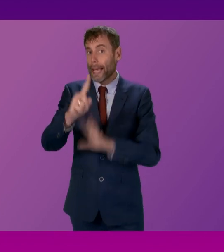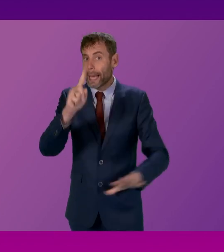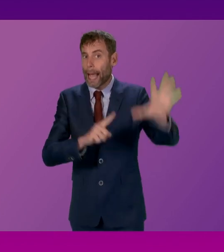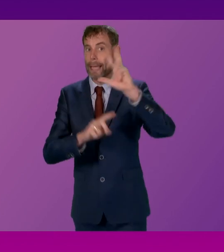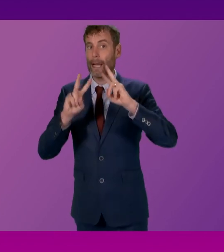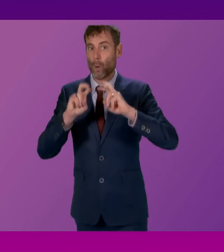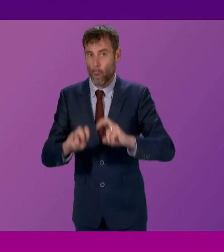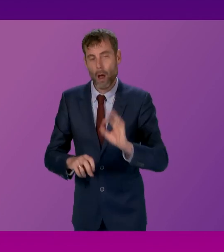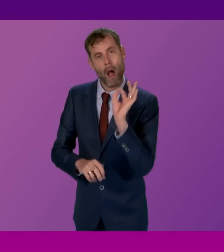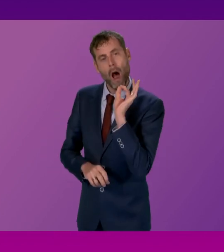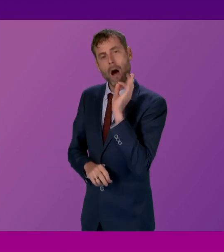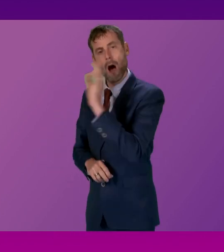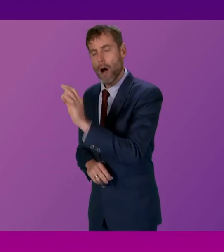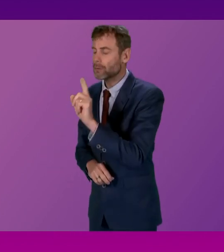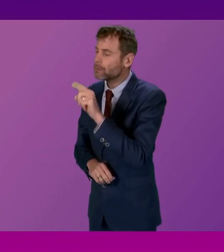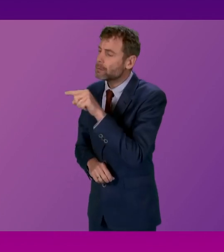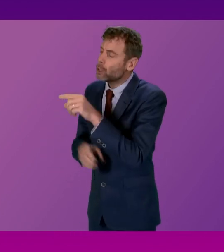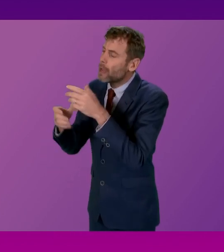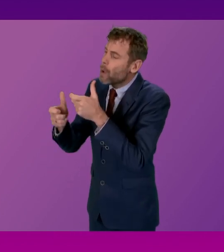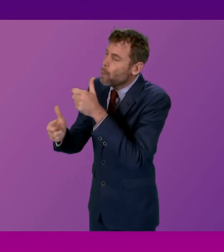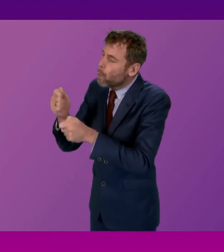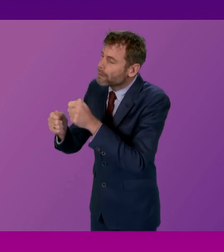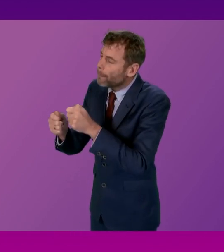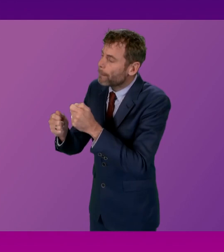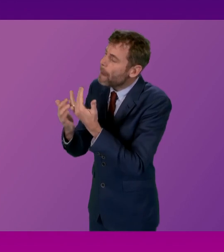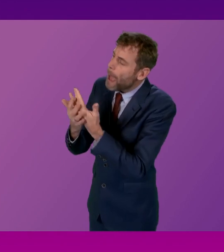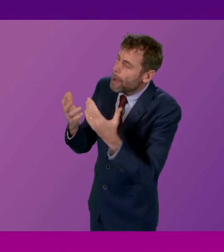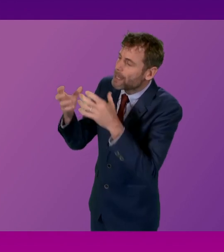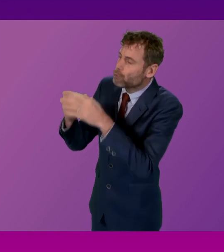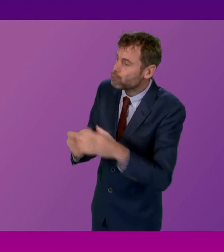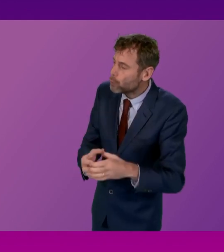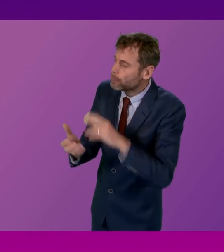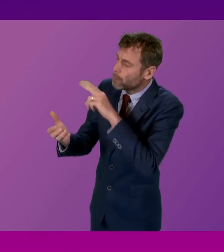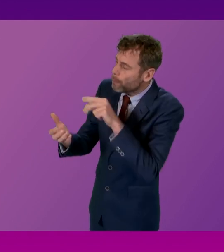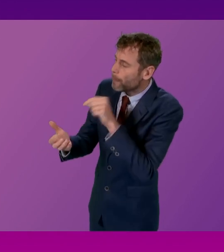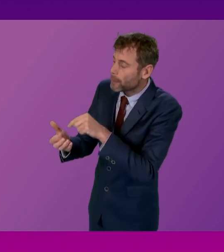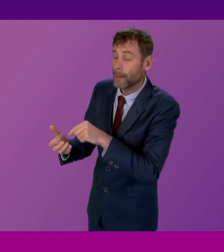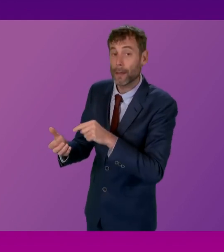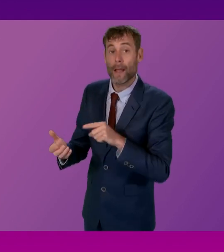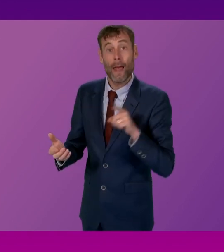various WhatsApp groups concerning Covid 19, it did not request the messages themselves.